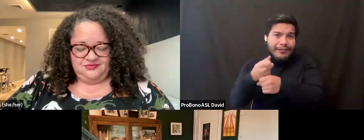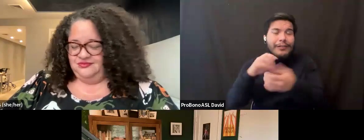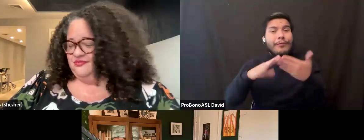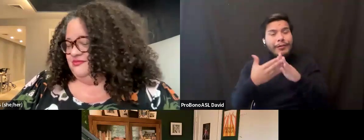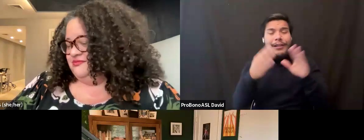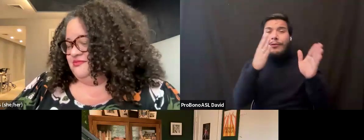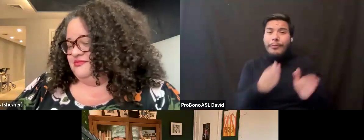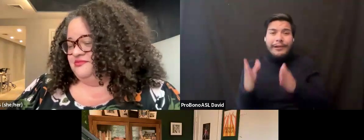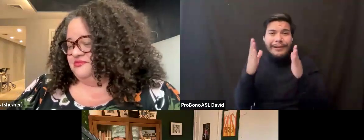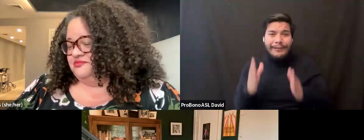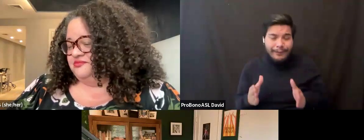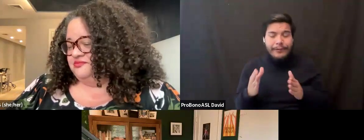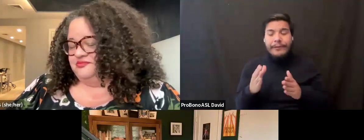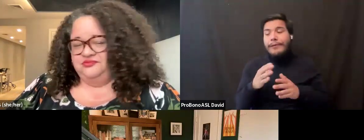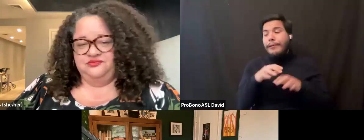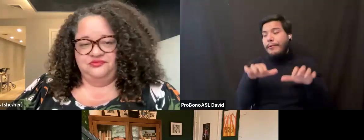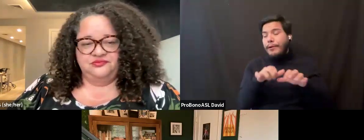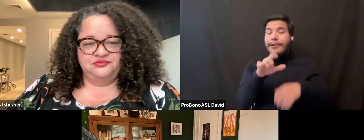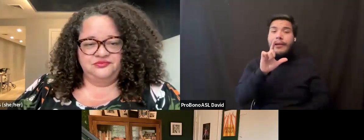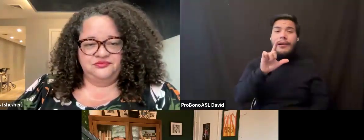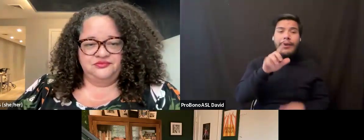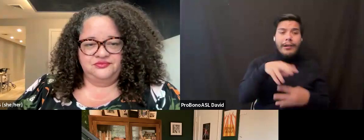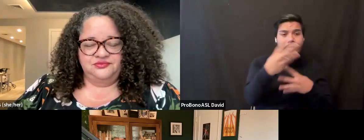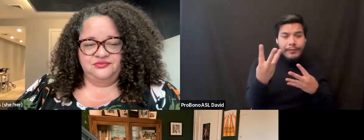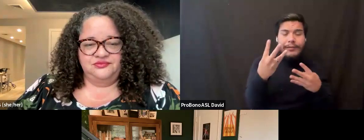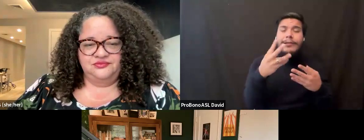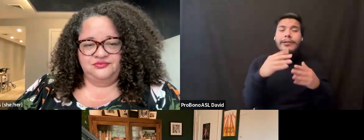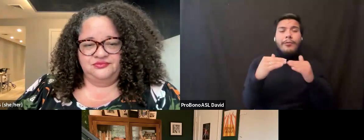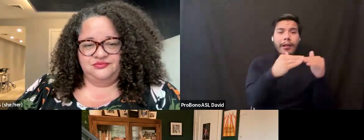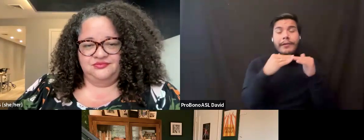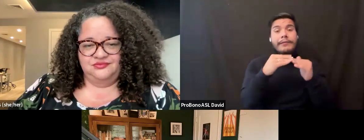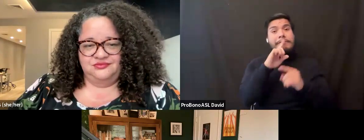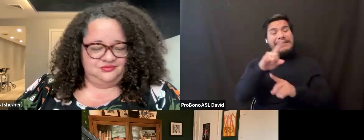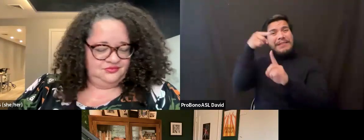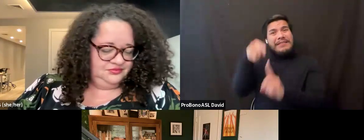on LGBT equality, particularly trans healthcare, immigrant rights,